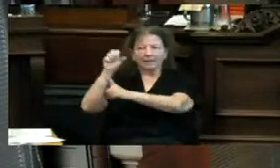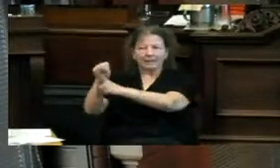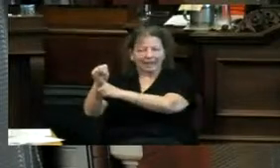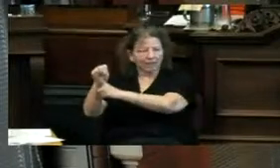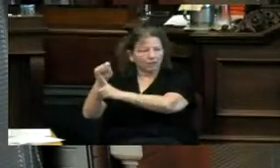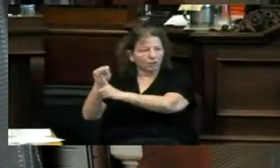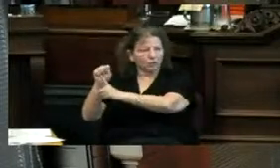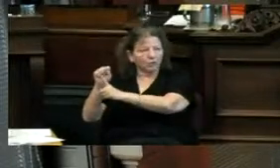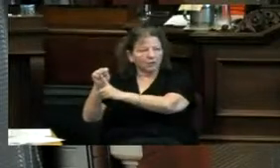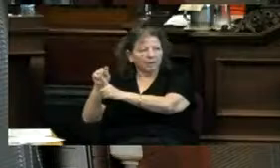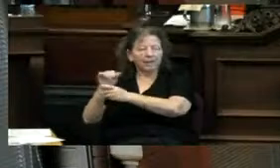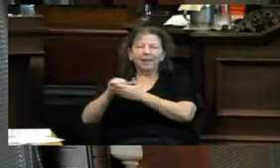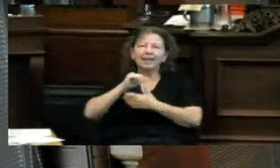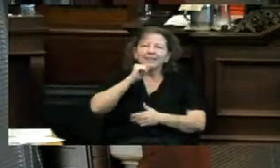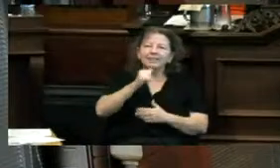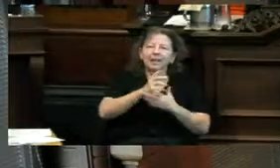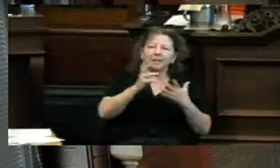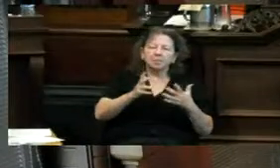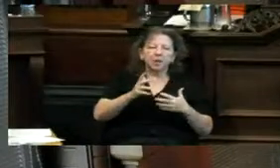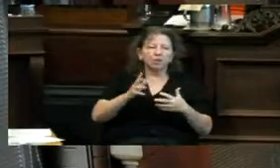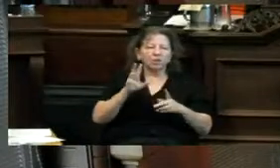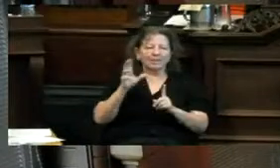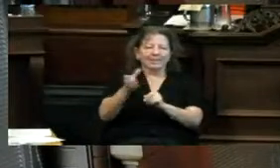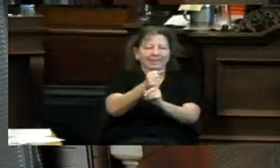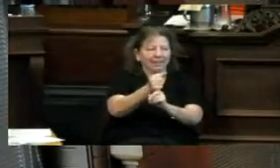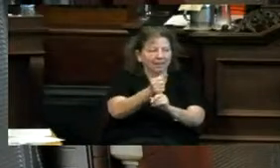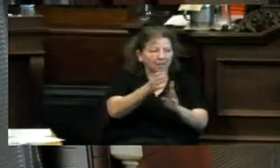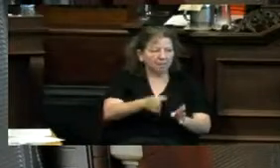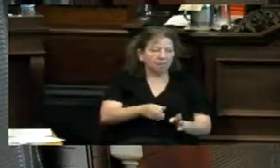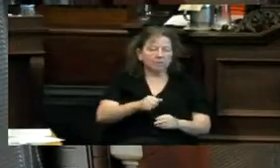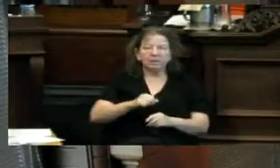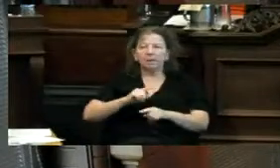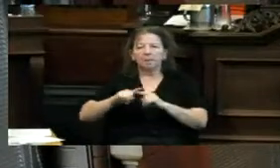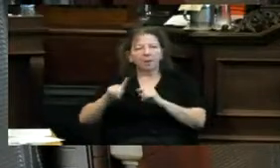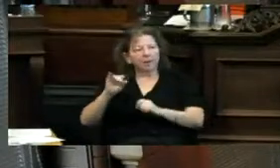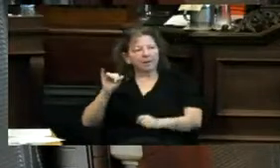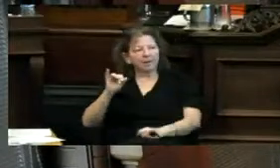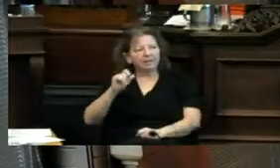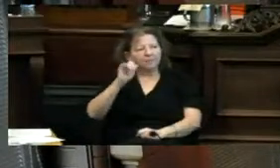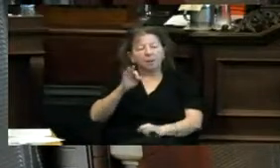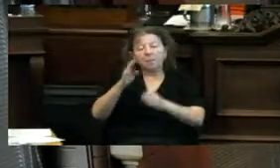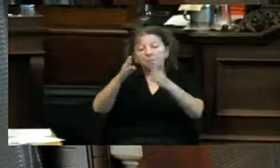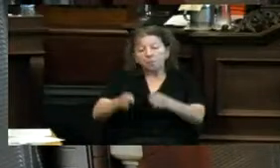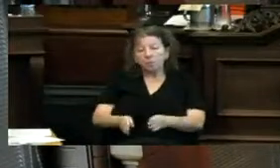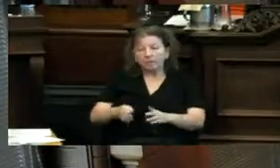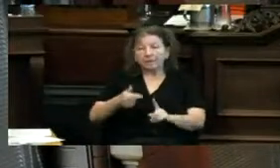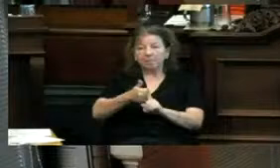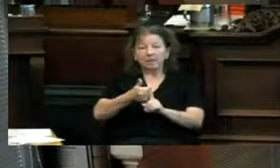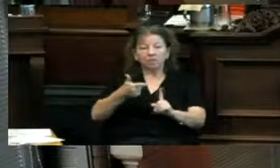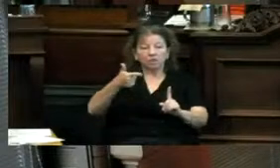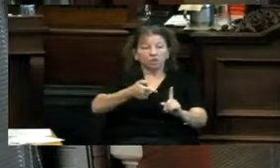where I've seen ShotSpotter actually be effective is not so